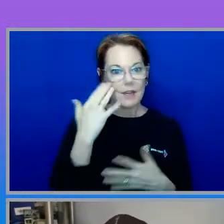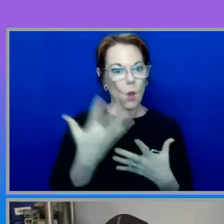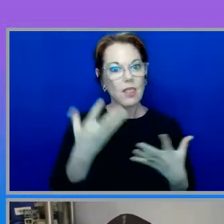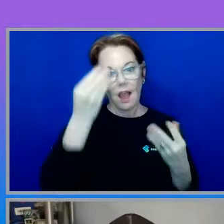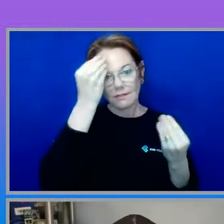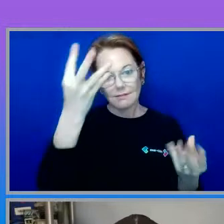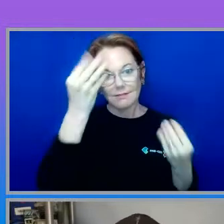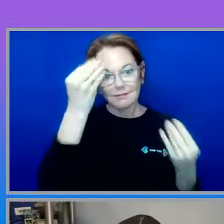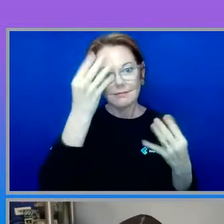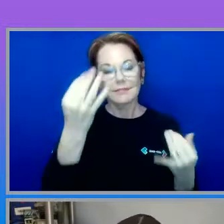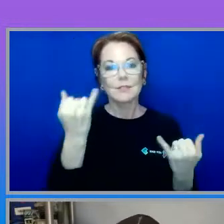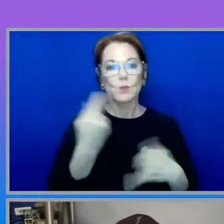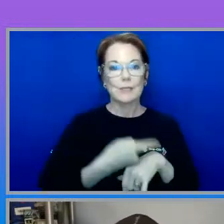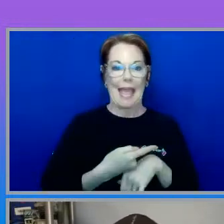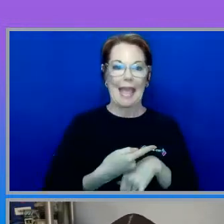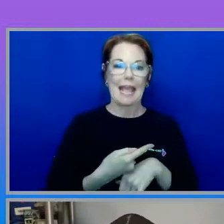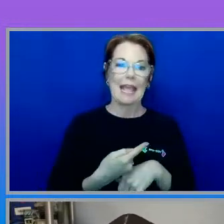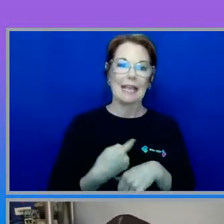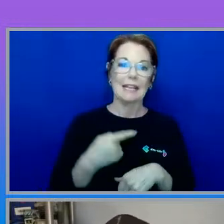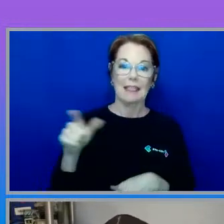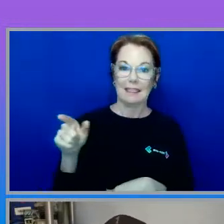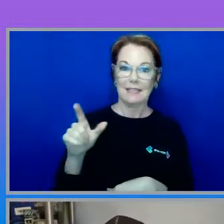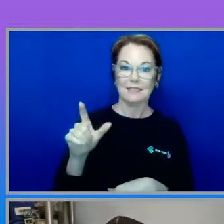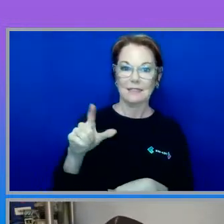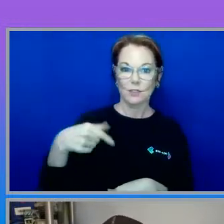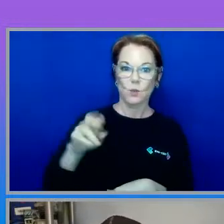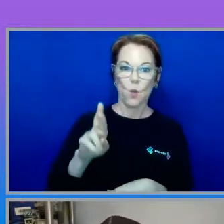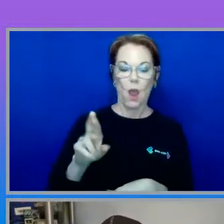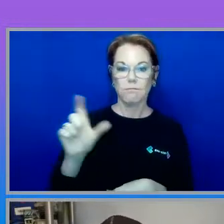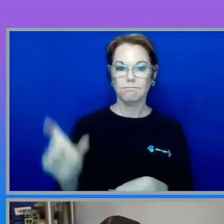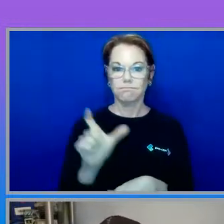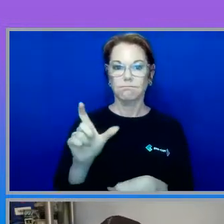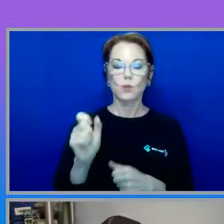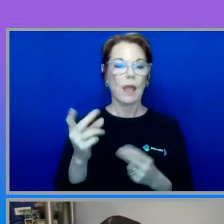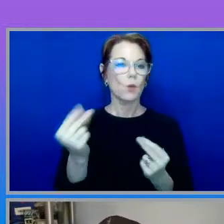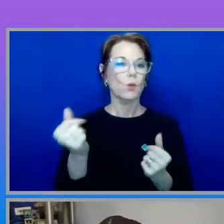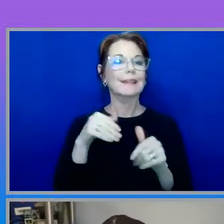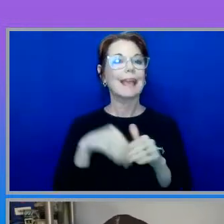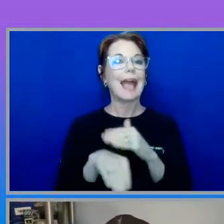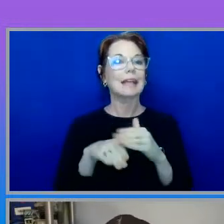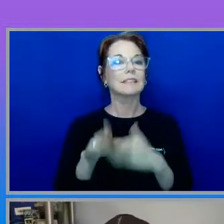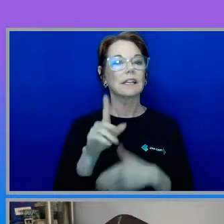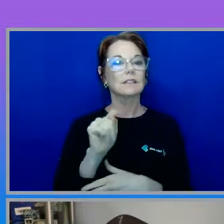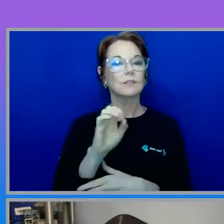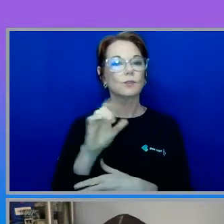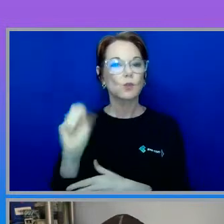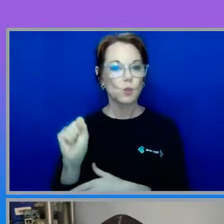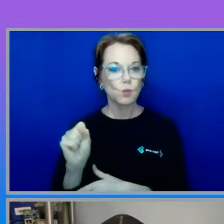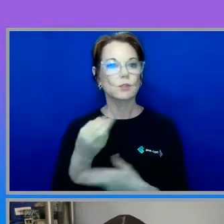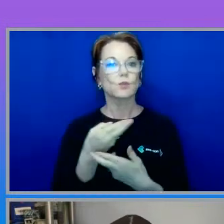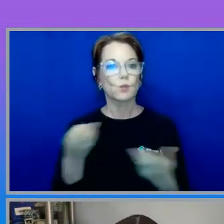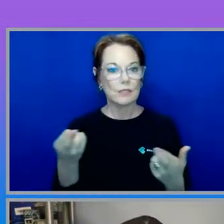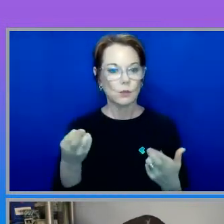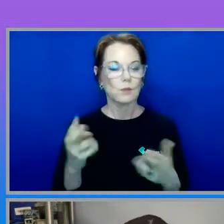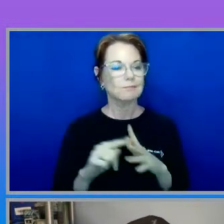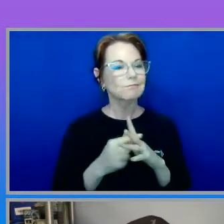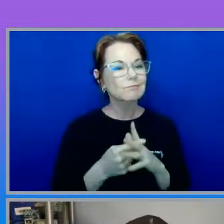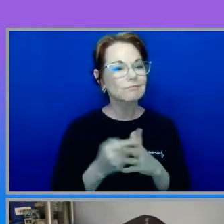wanted to make sure you could quickly access the tools and resources which will get you started on your accessibility